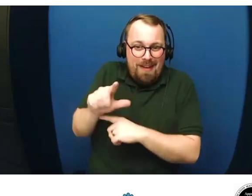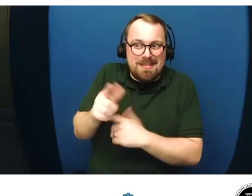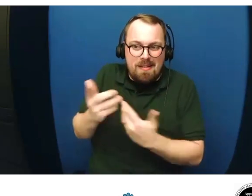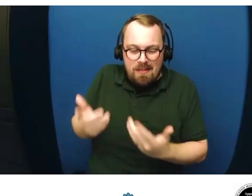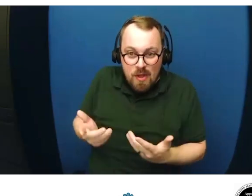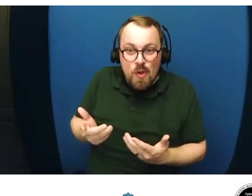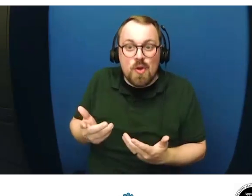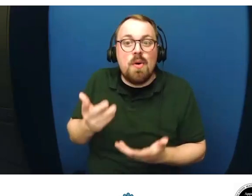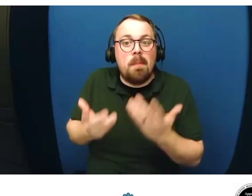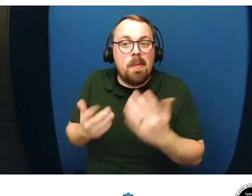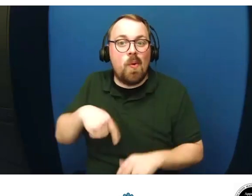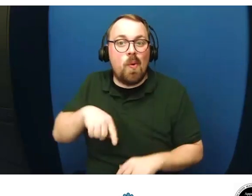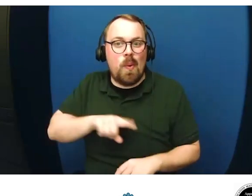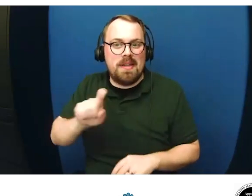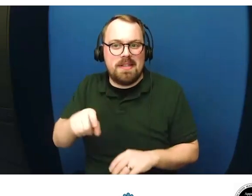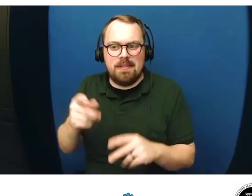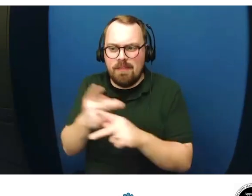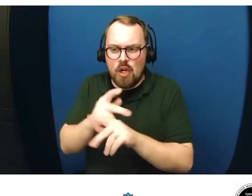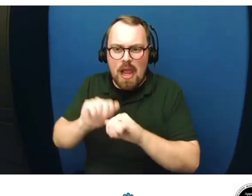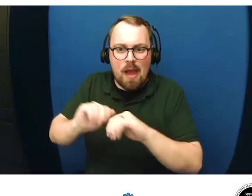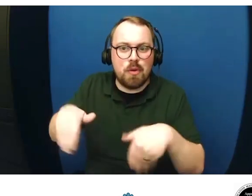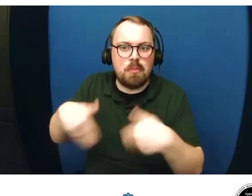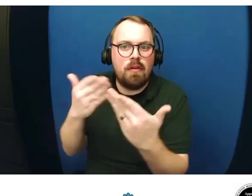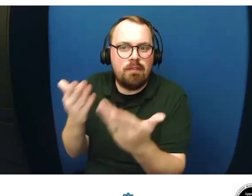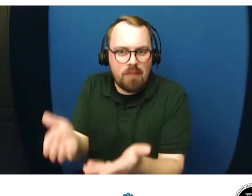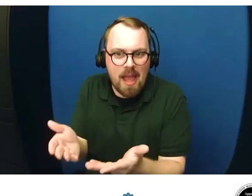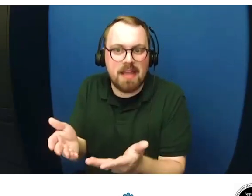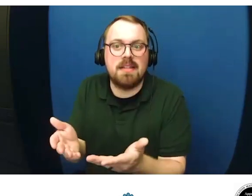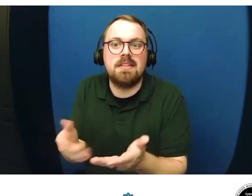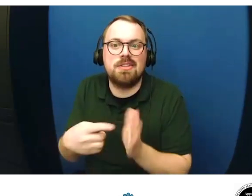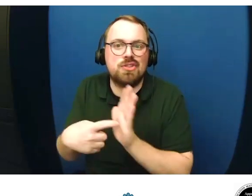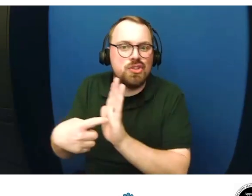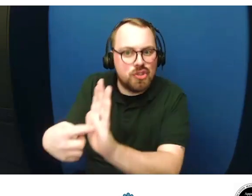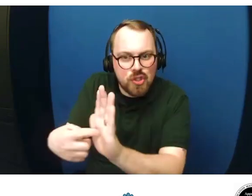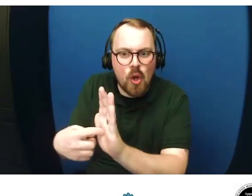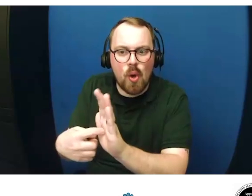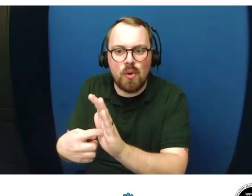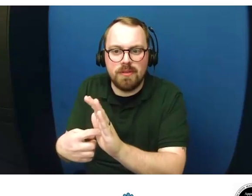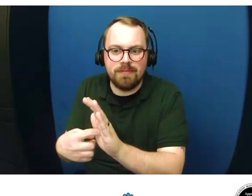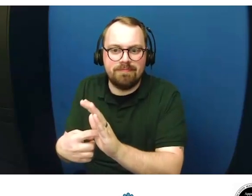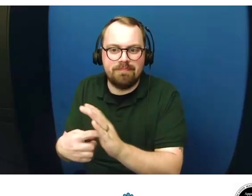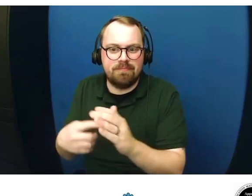and we may need to provide that manually, those manual markers.